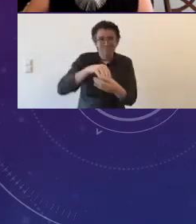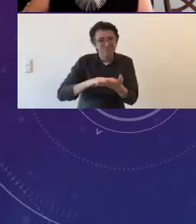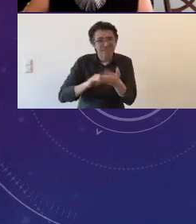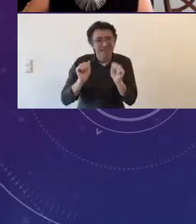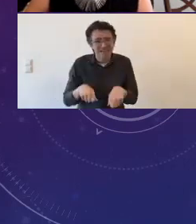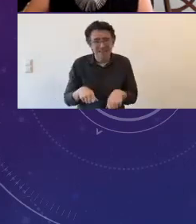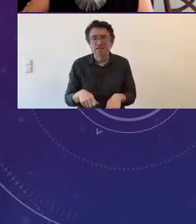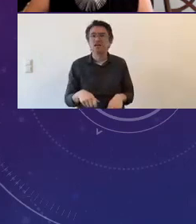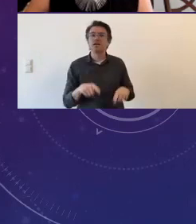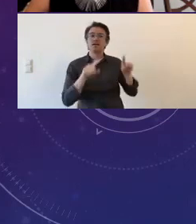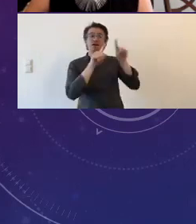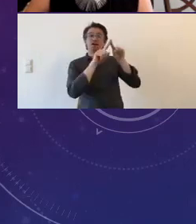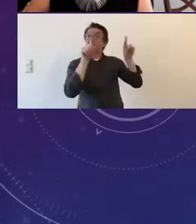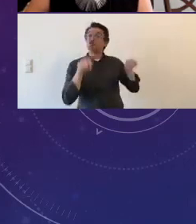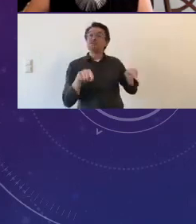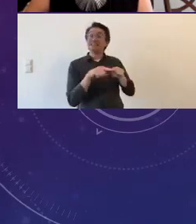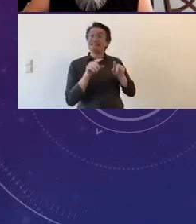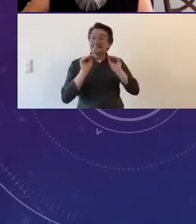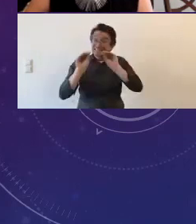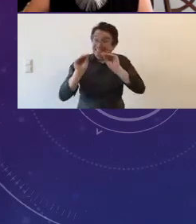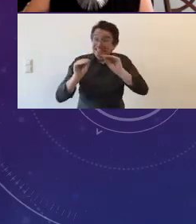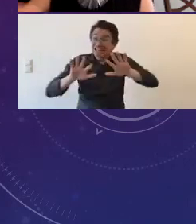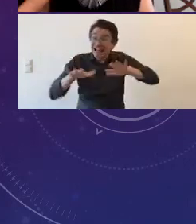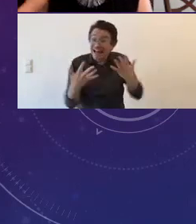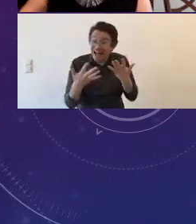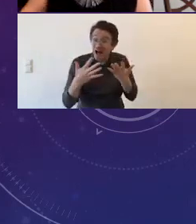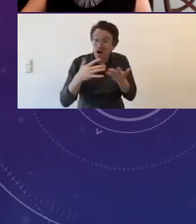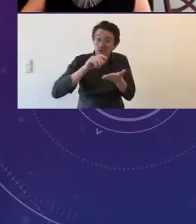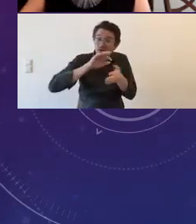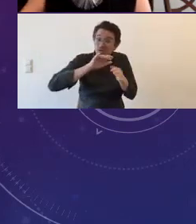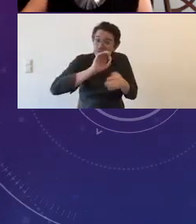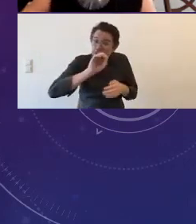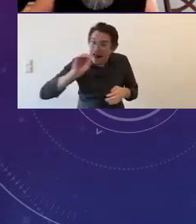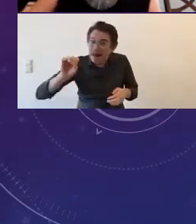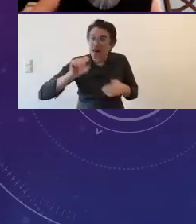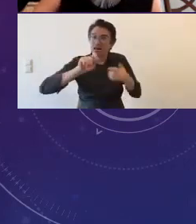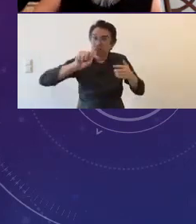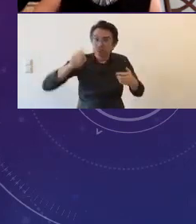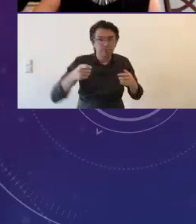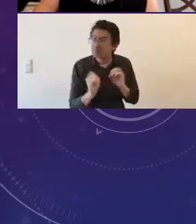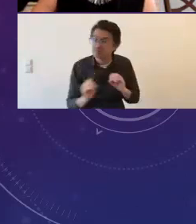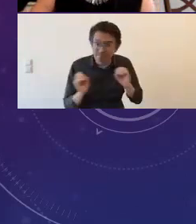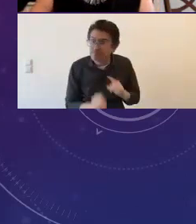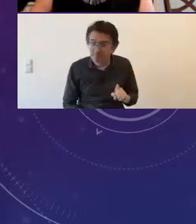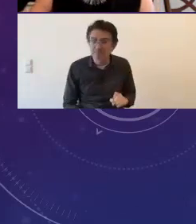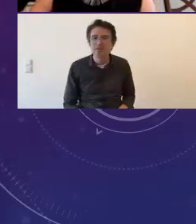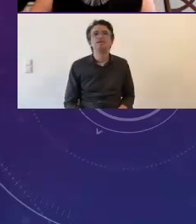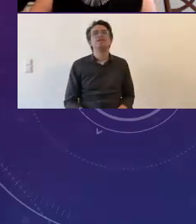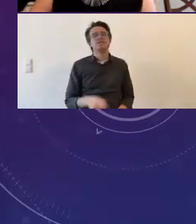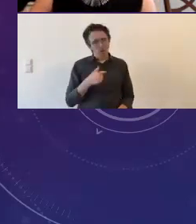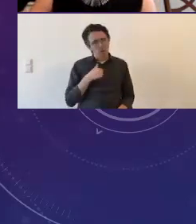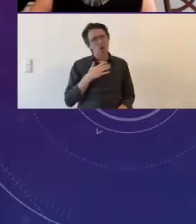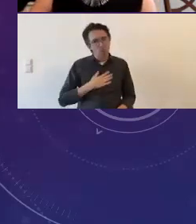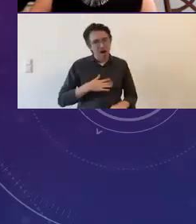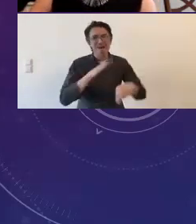consider the need for Braille education and then I'm going to talk a